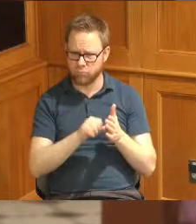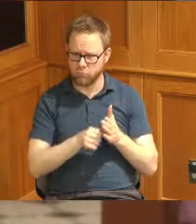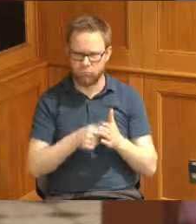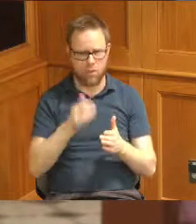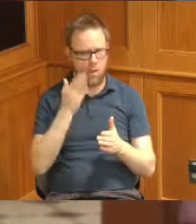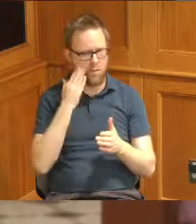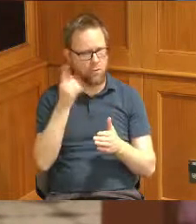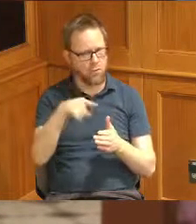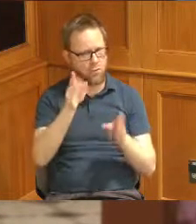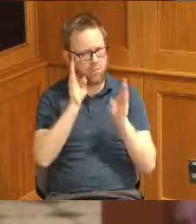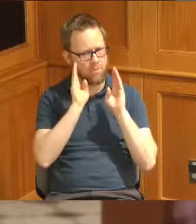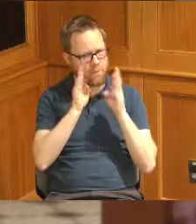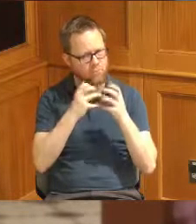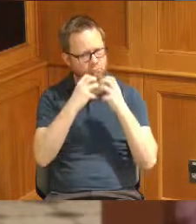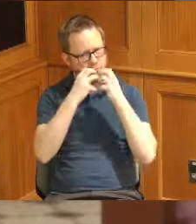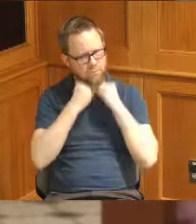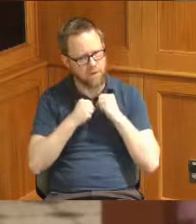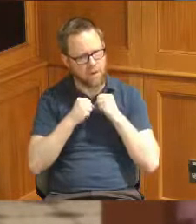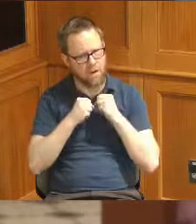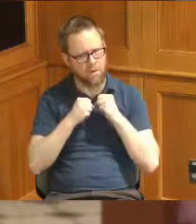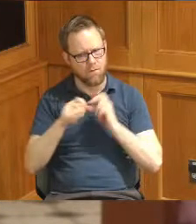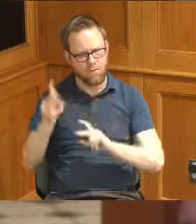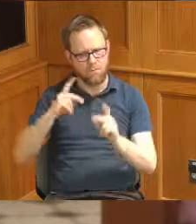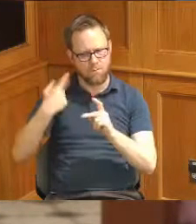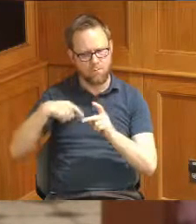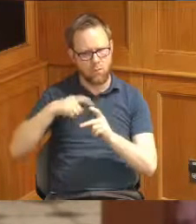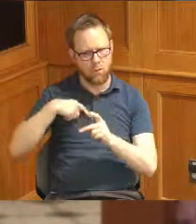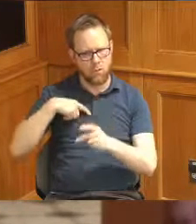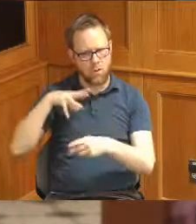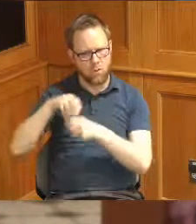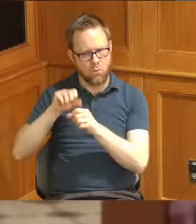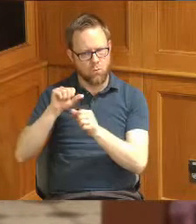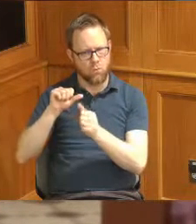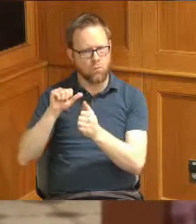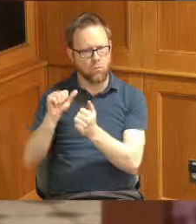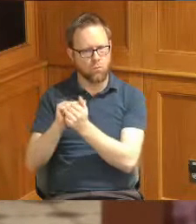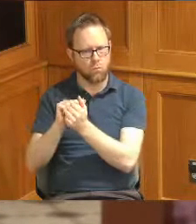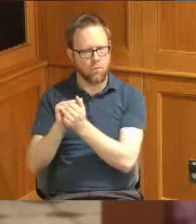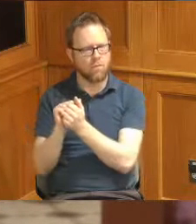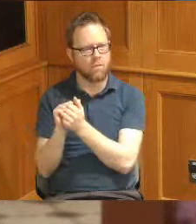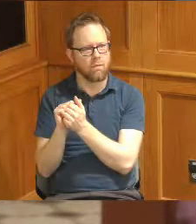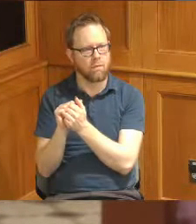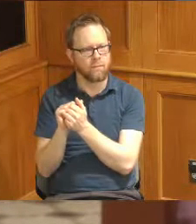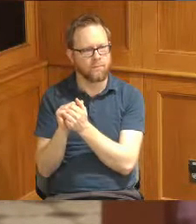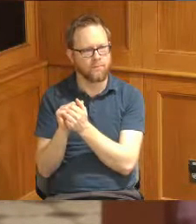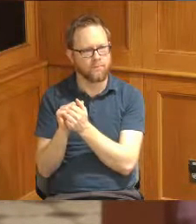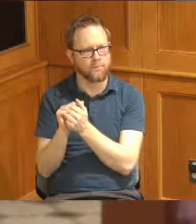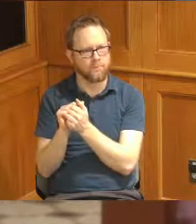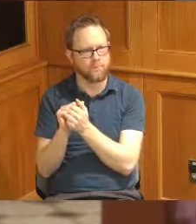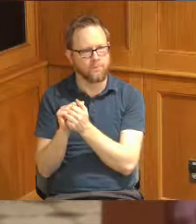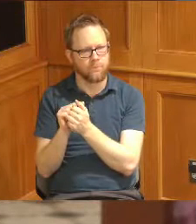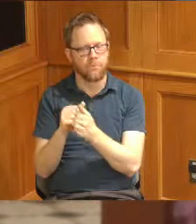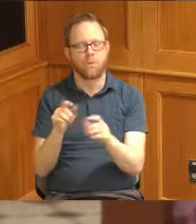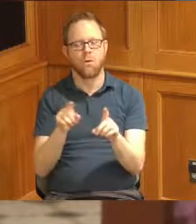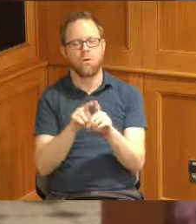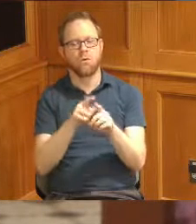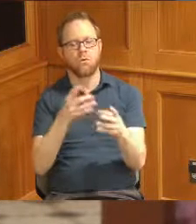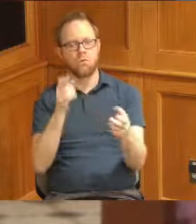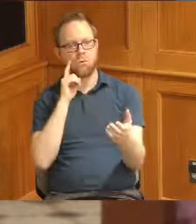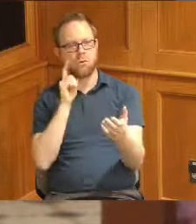care about the folks that we we work with I know that I just want to also recognize Patricia Santa